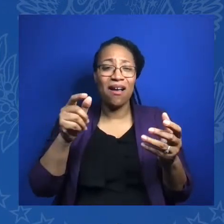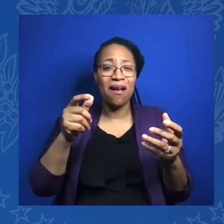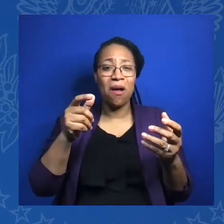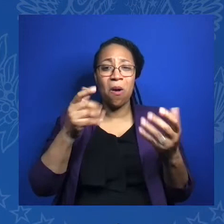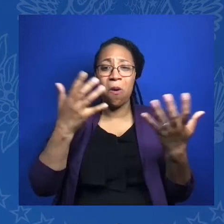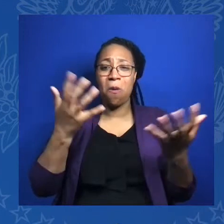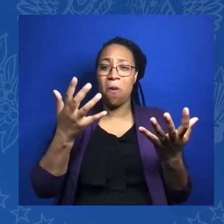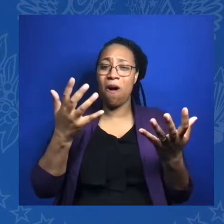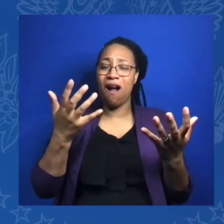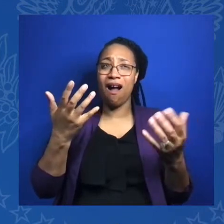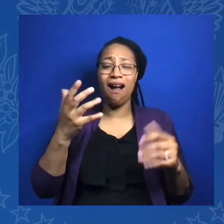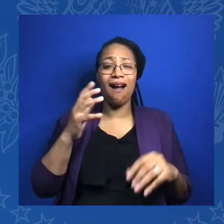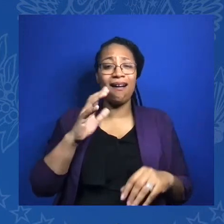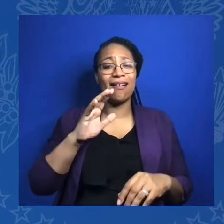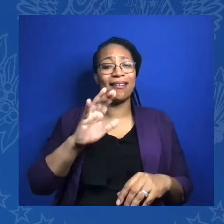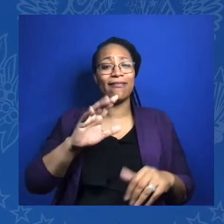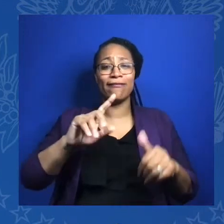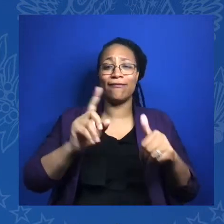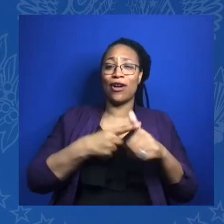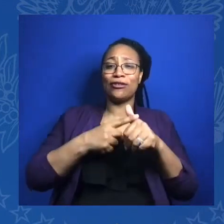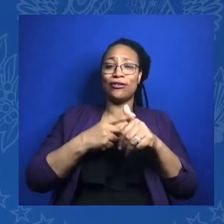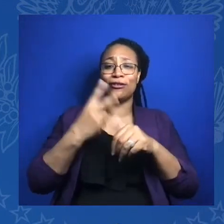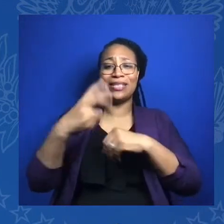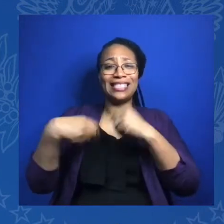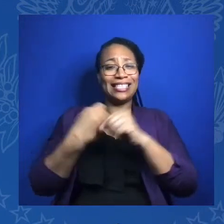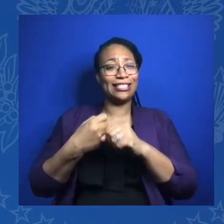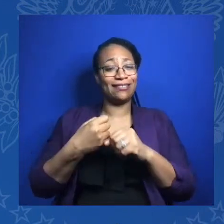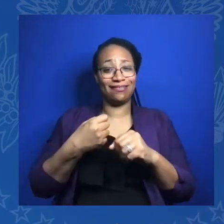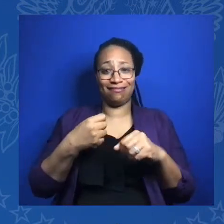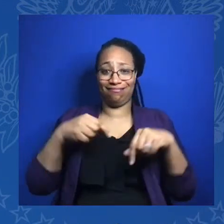I'll talk for 10 minutes, take zero questions, and cheerfully walk away.